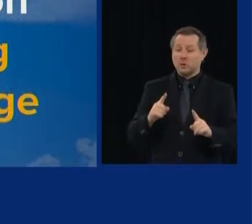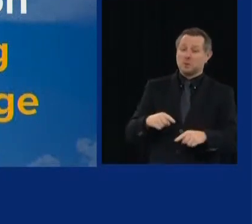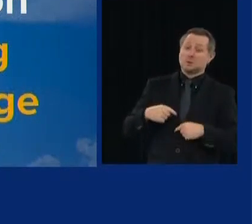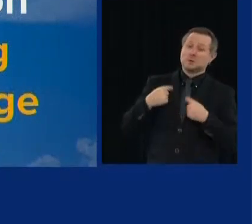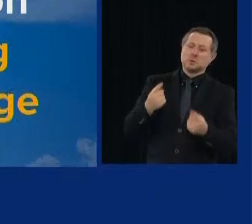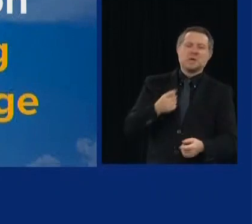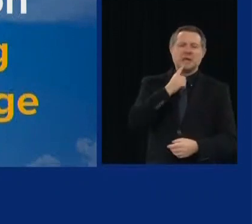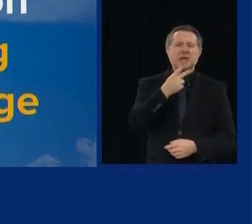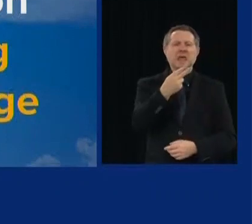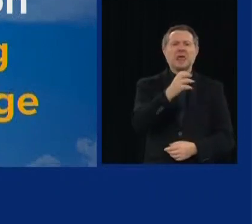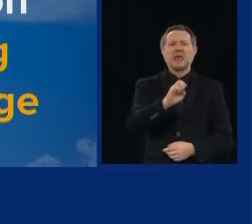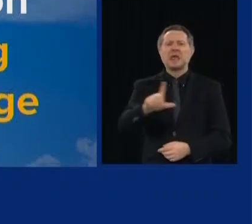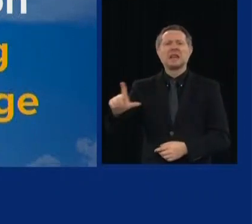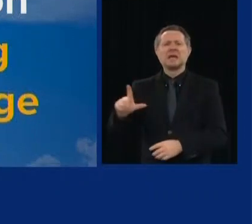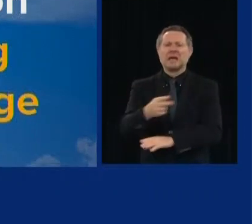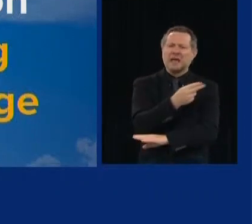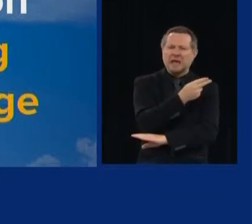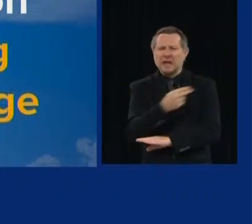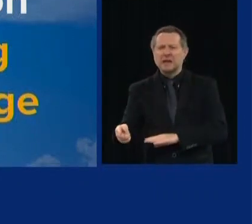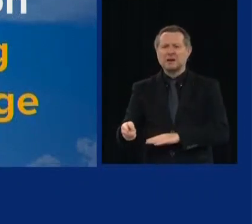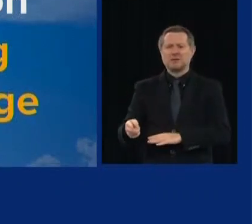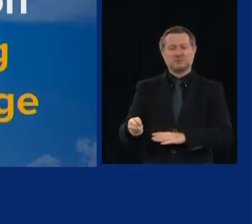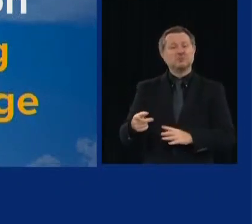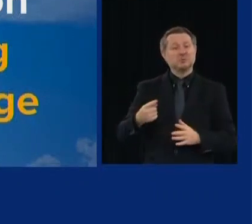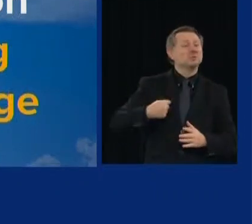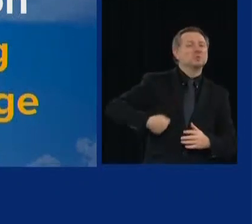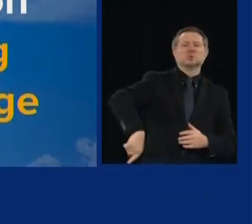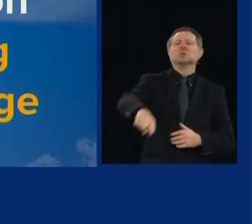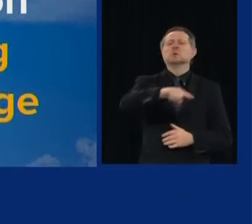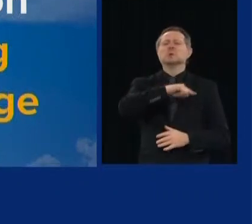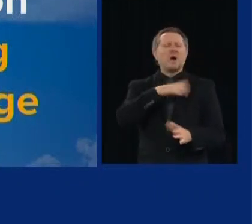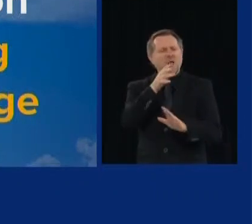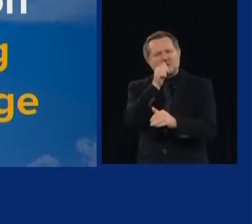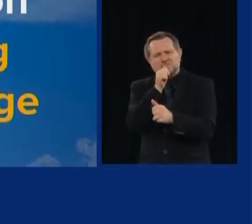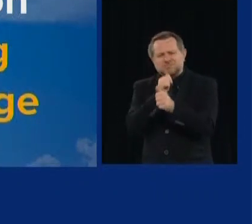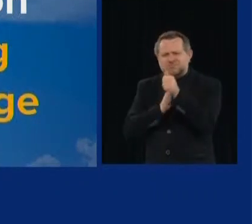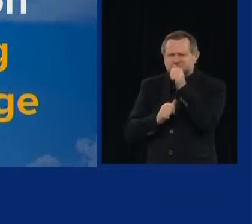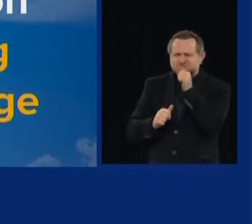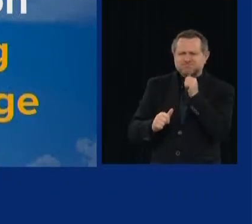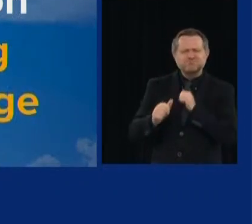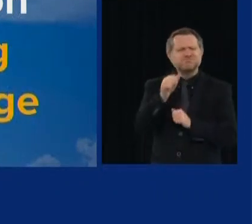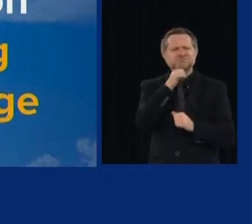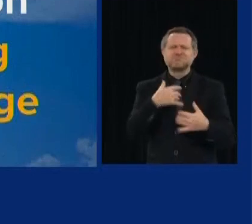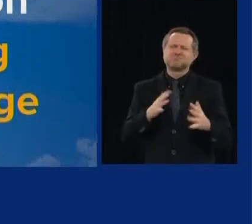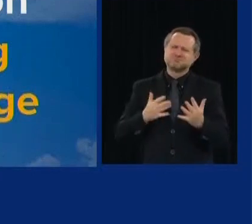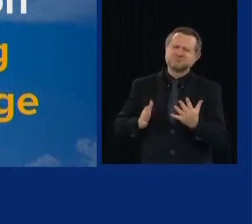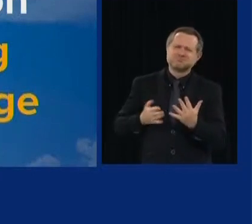RIGHT? IT'S NOT A TRITE ANSWER. WE'RE GOING THROUGH HELL.